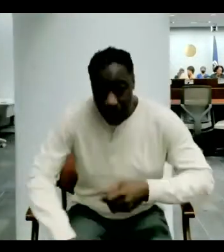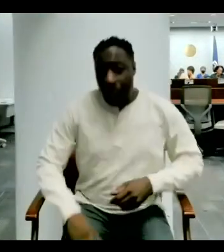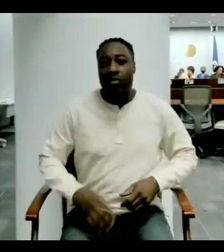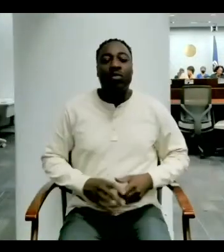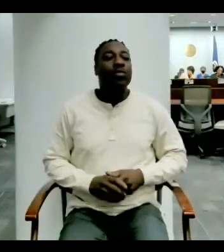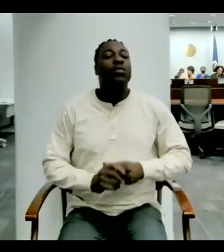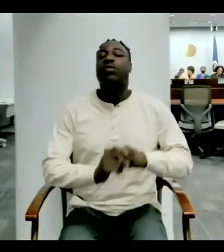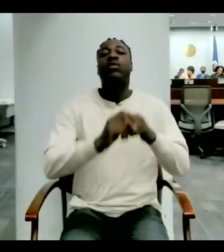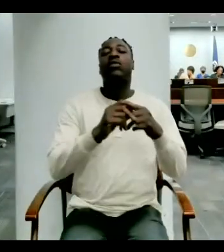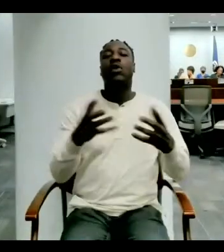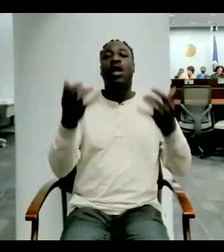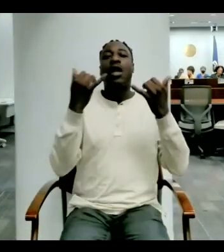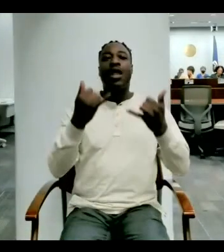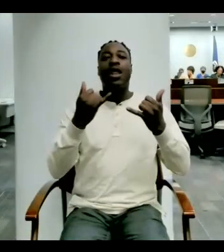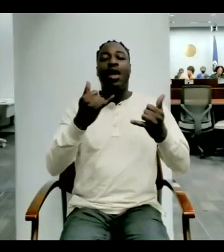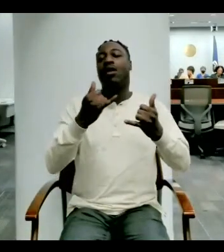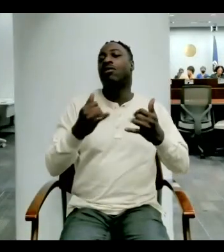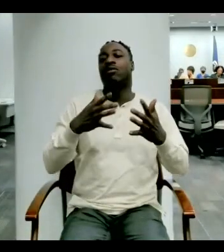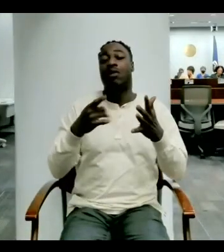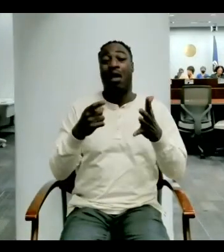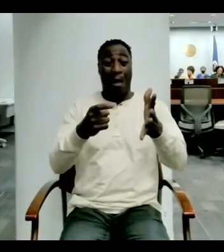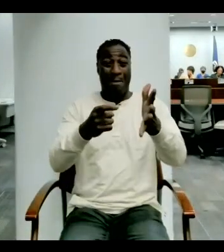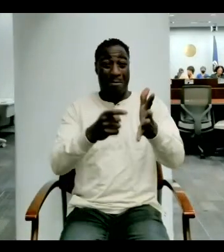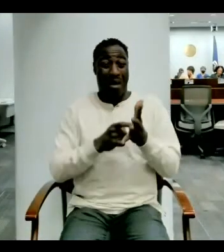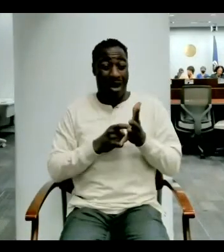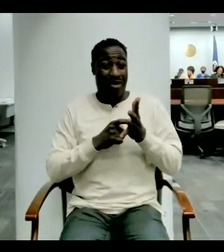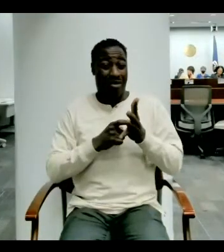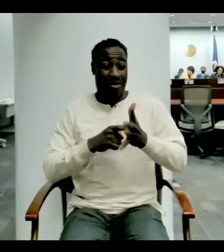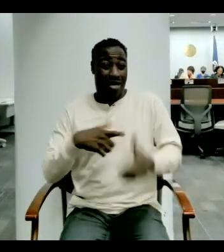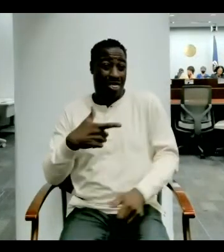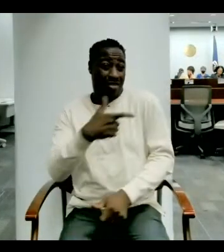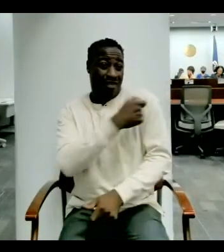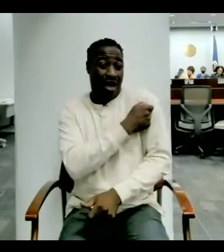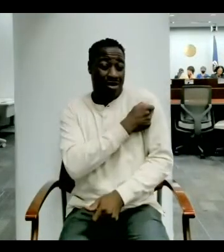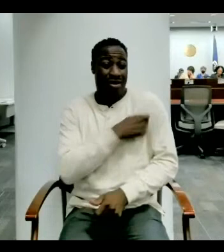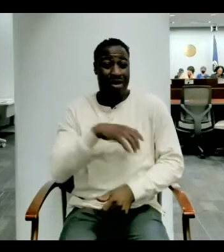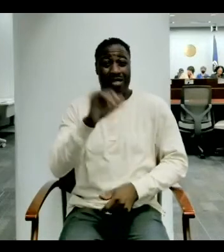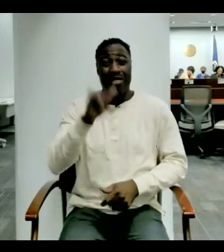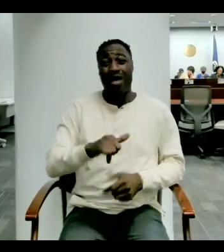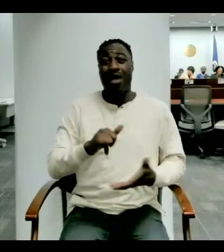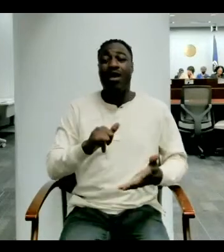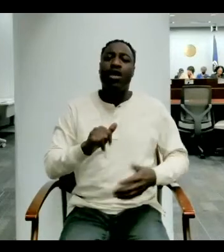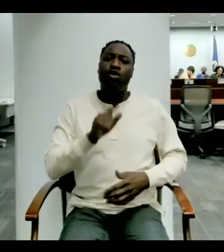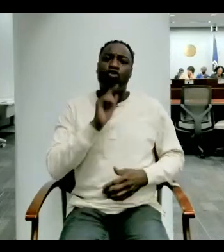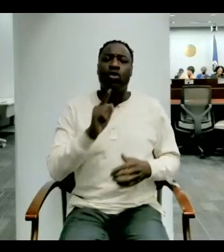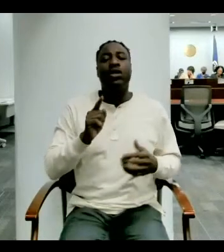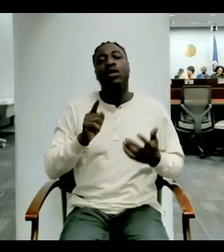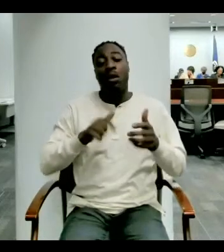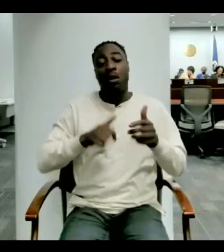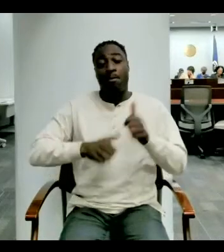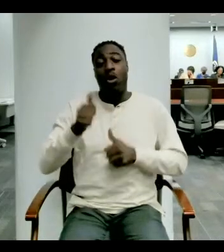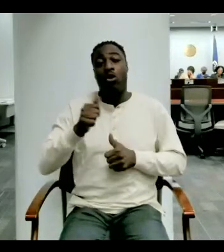we have seen with vaccine mandate case that definition, which was largely for employment